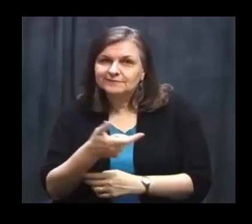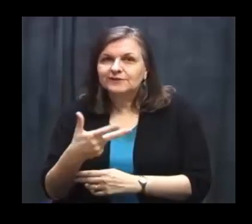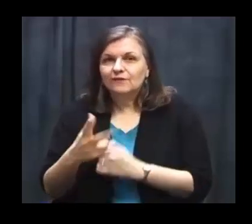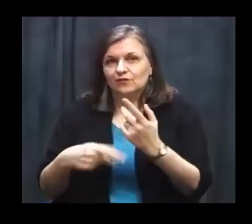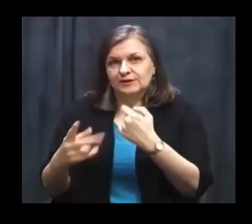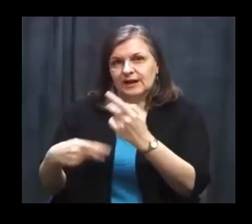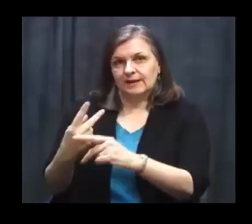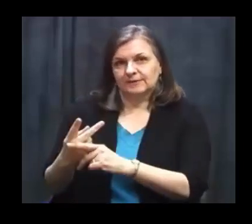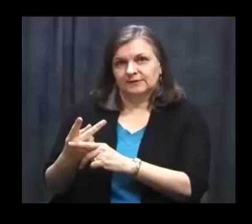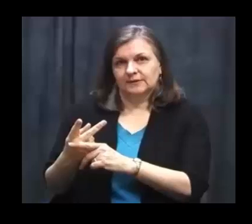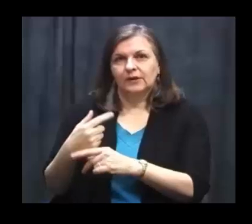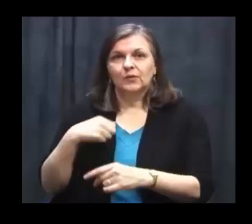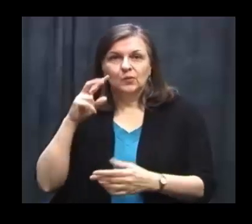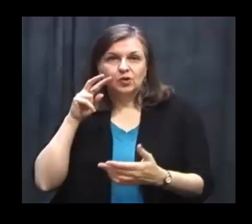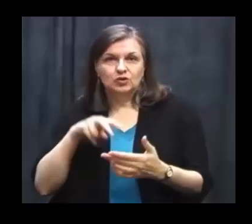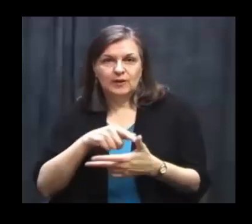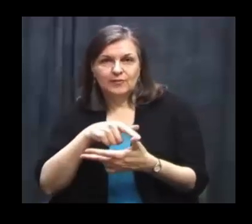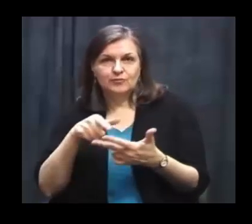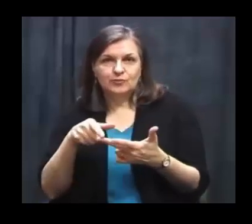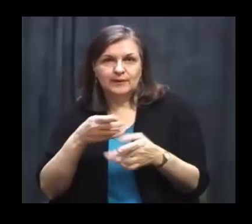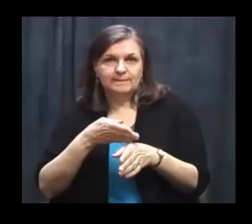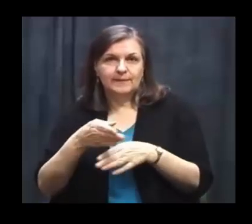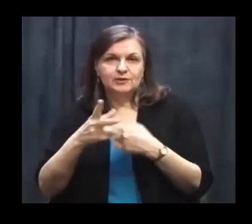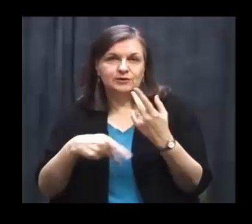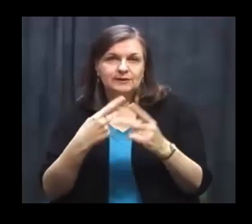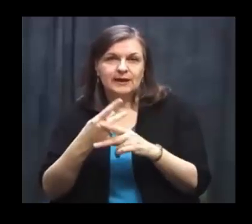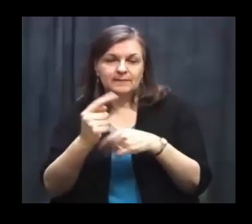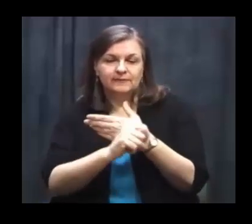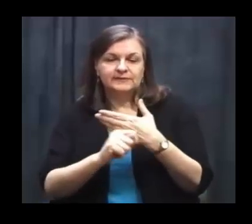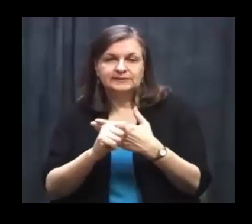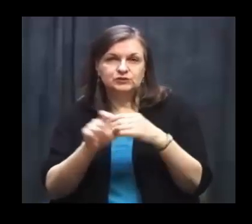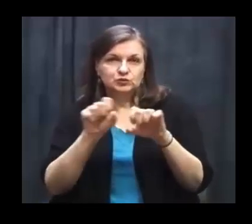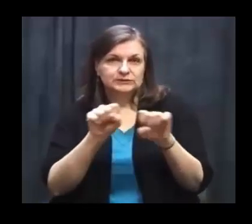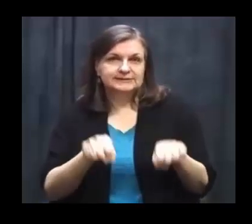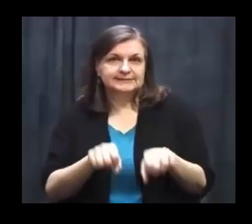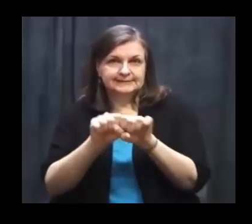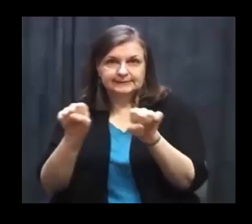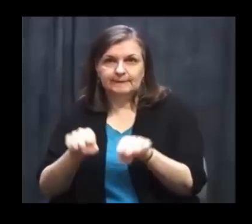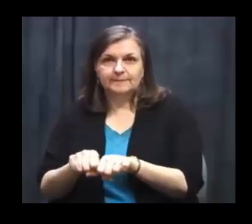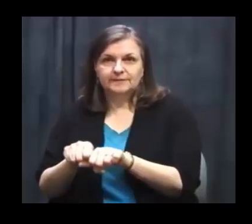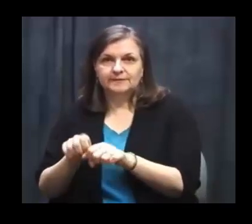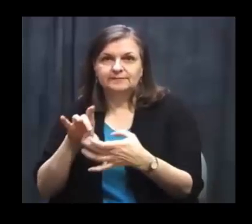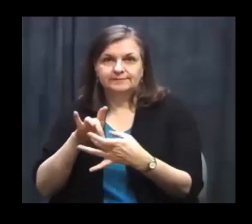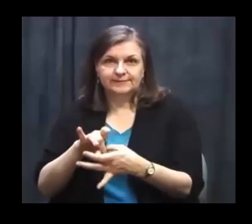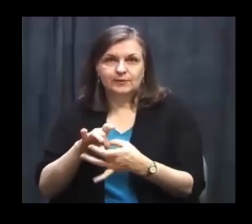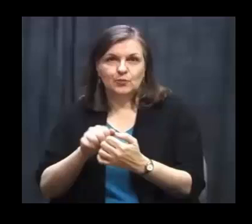so there are multiple types of plant tissues and we'll look at three major tissue systems associated with